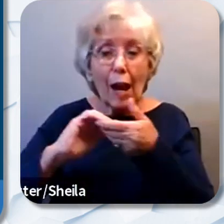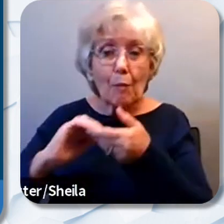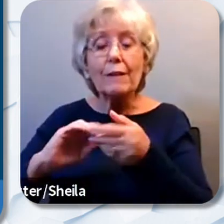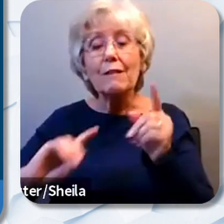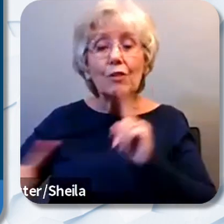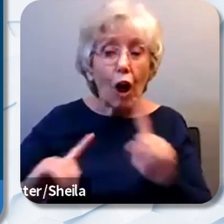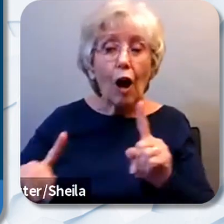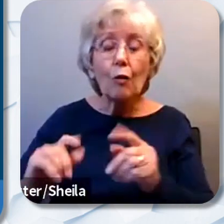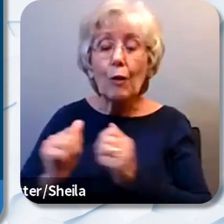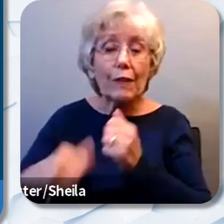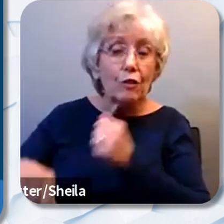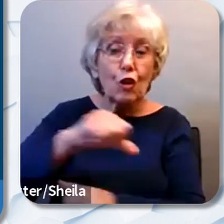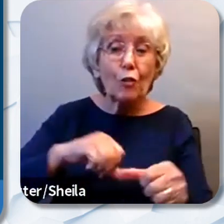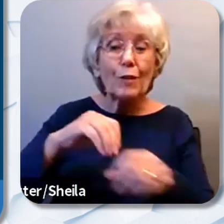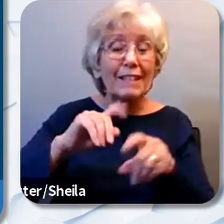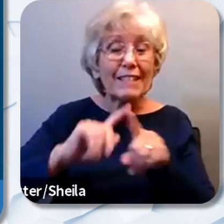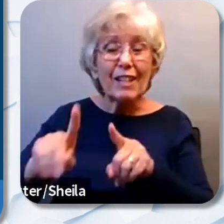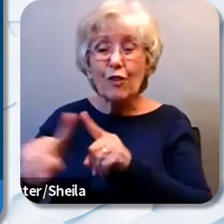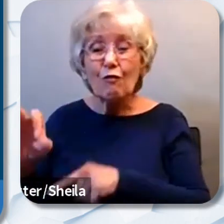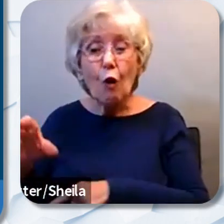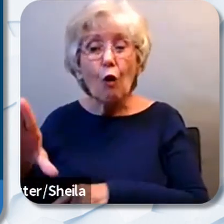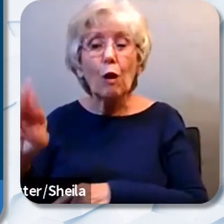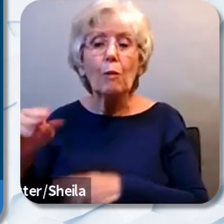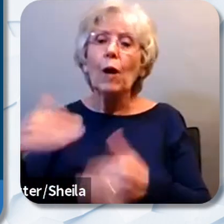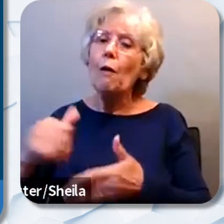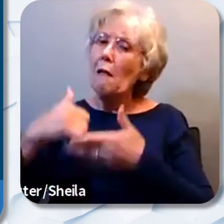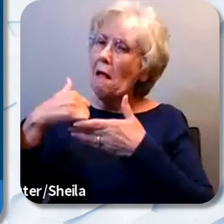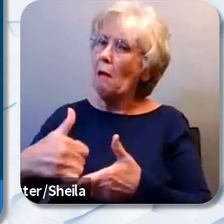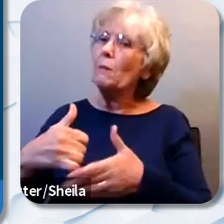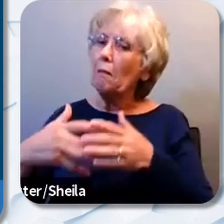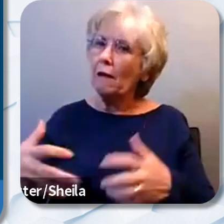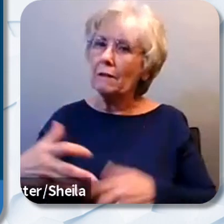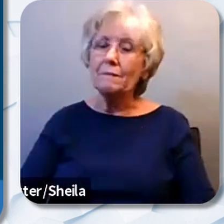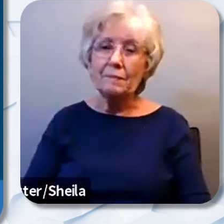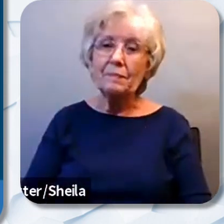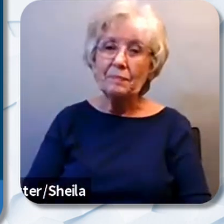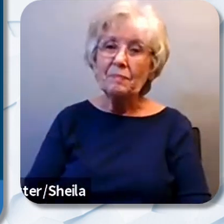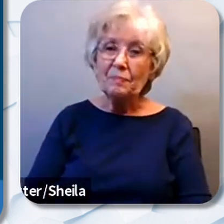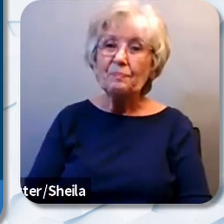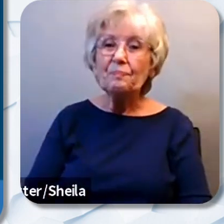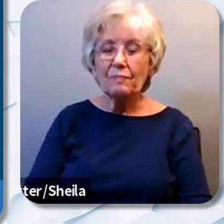has been extremely helpful and understanding that alignment. Sheila Self: Well i'm sure that